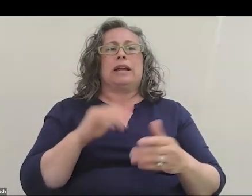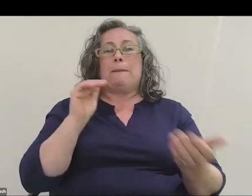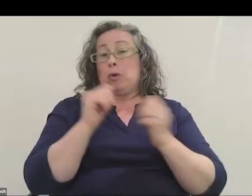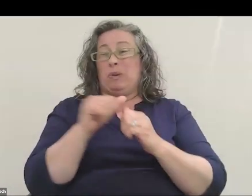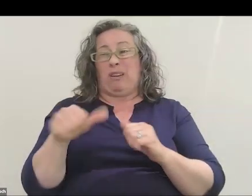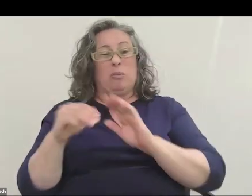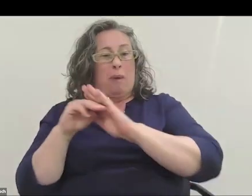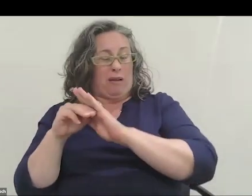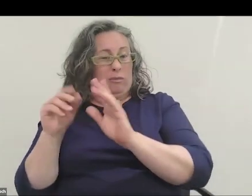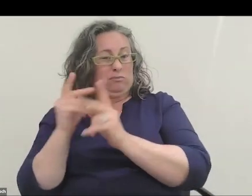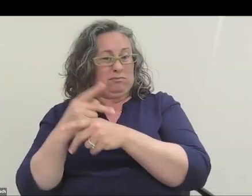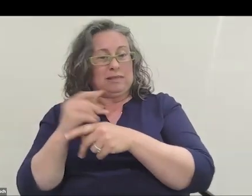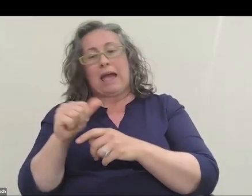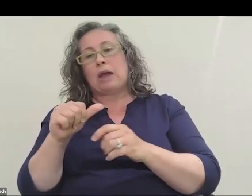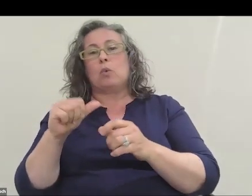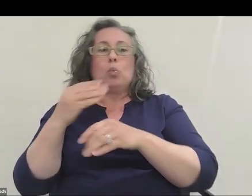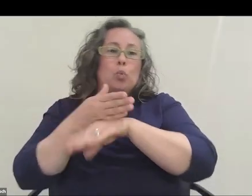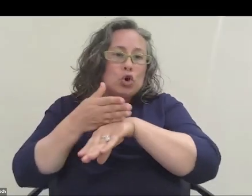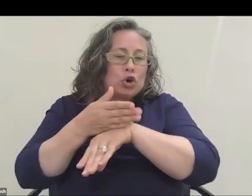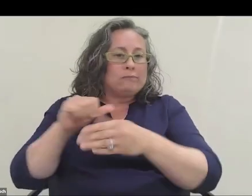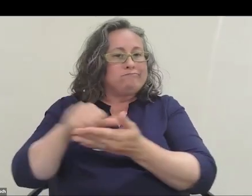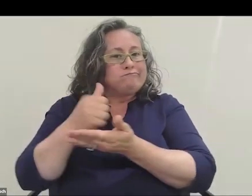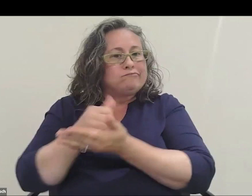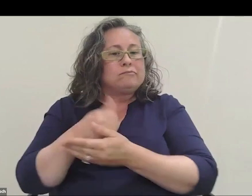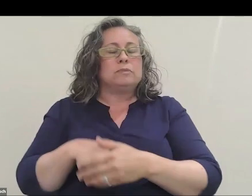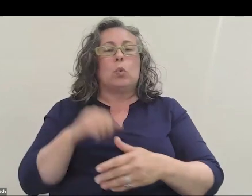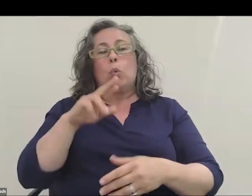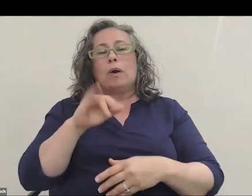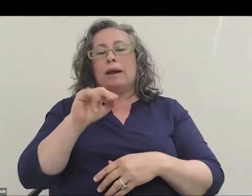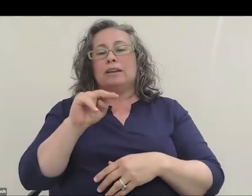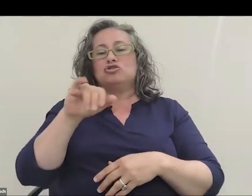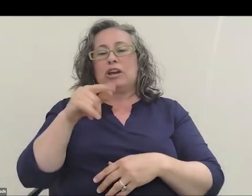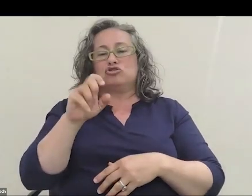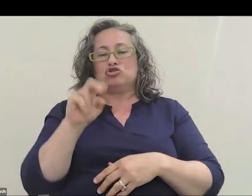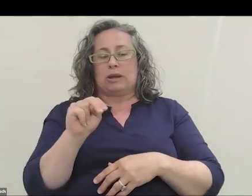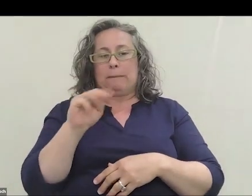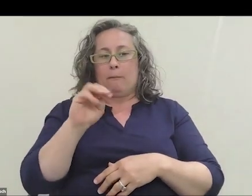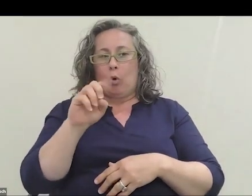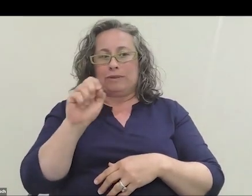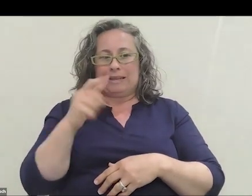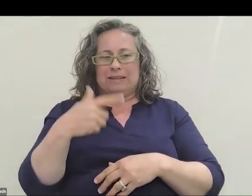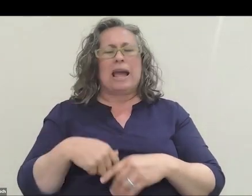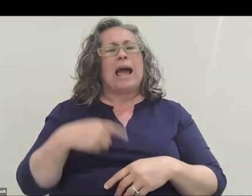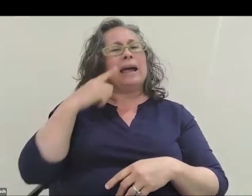such as things like wood carving or injection molding. I think the best thing about 3D printing